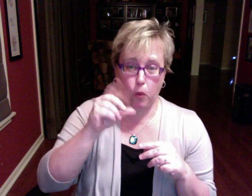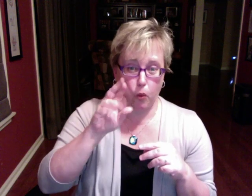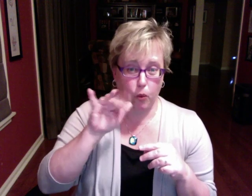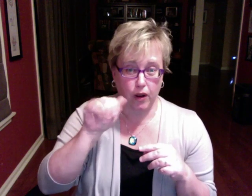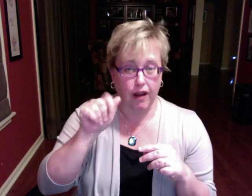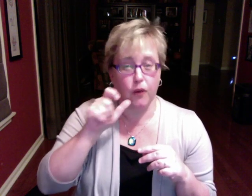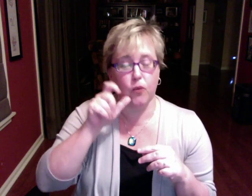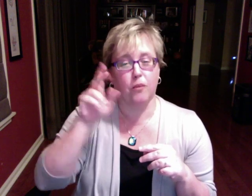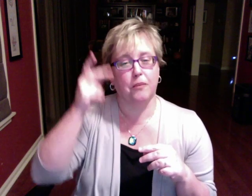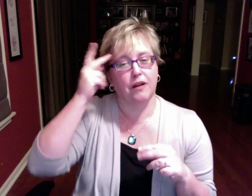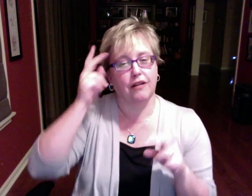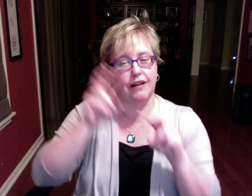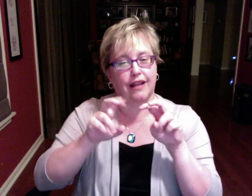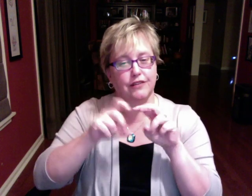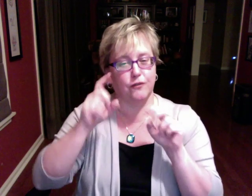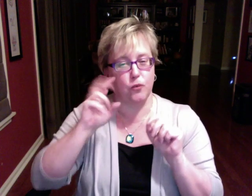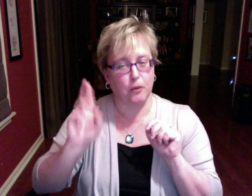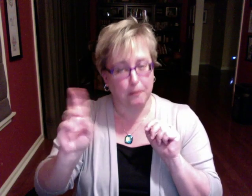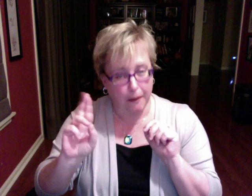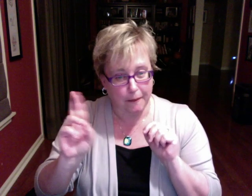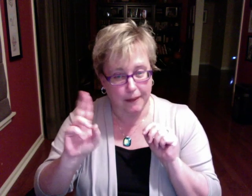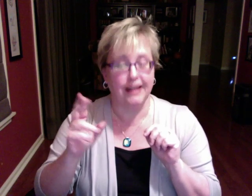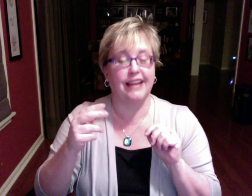CNN’s Republican analyst.